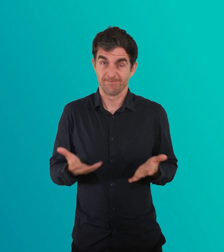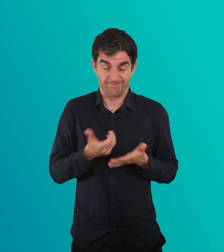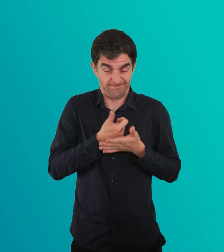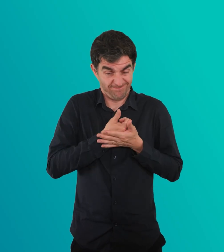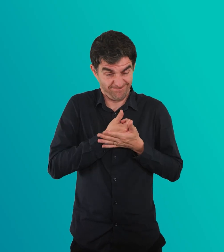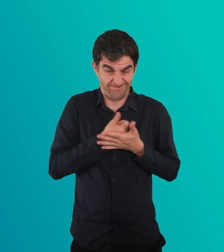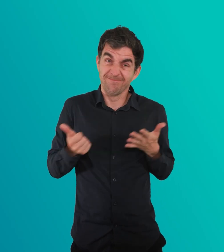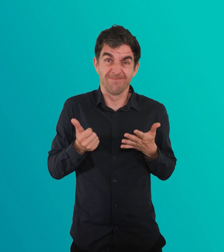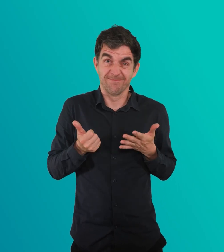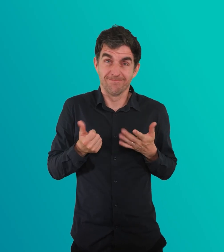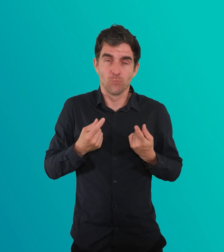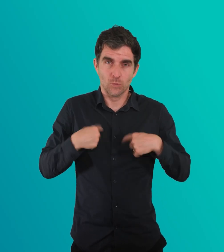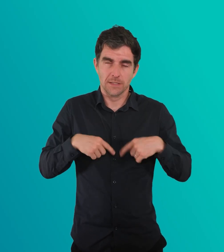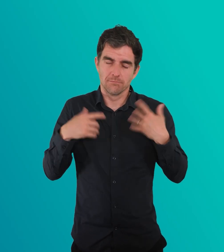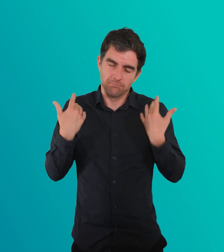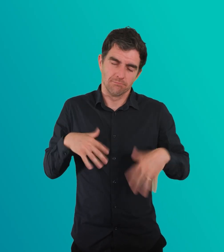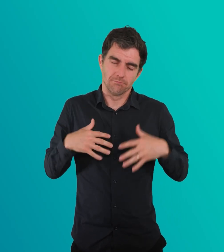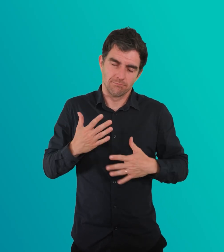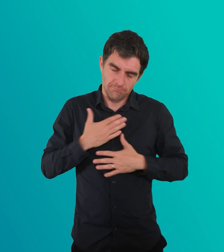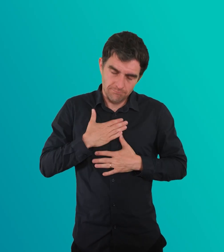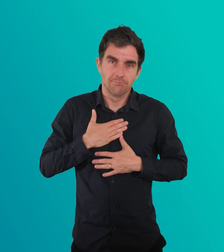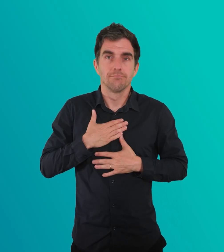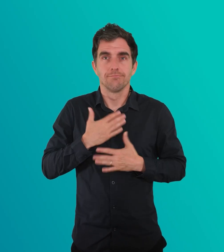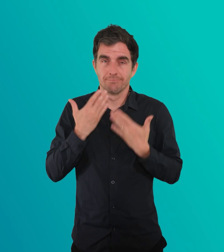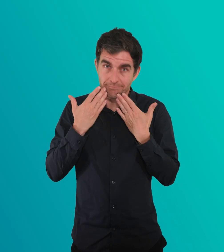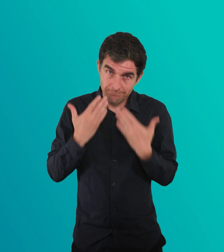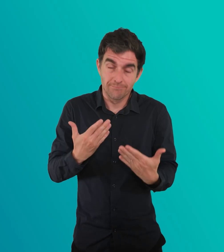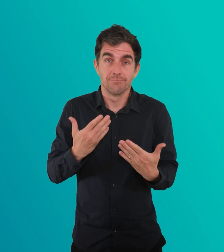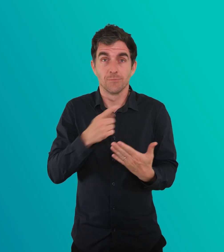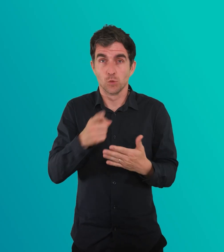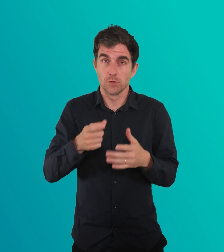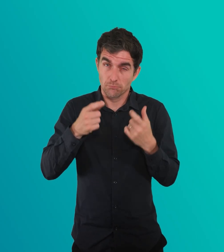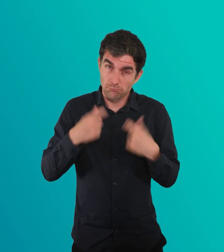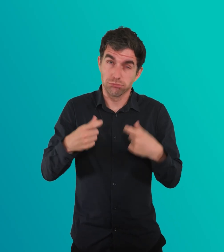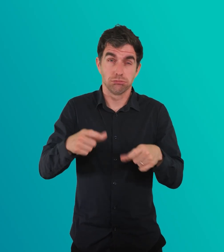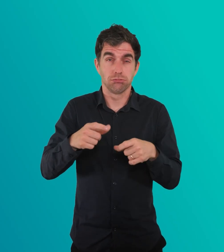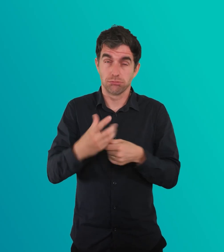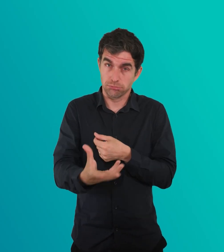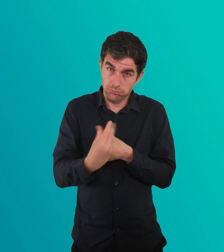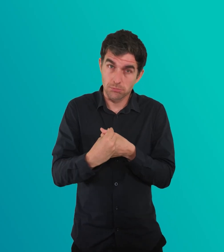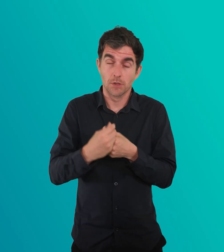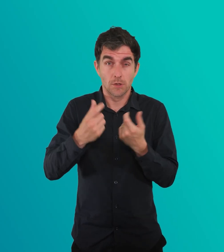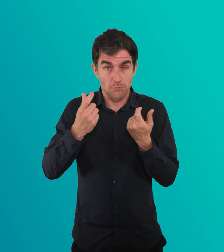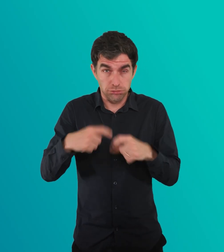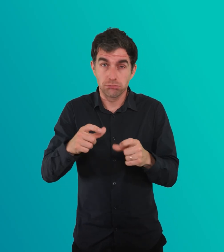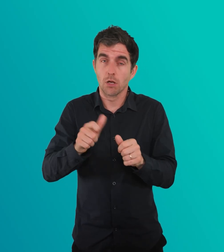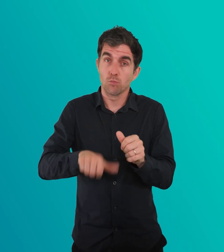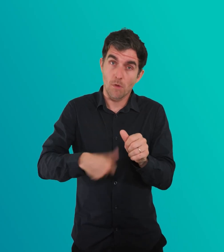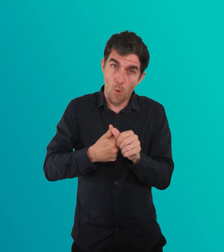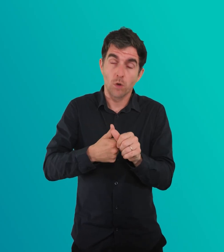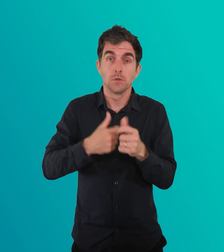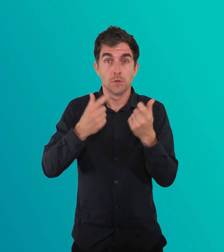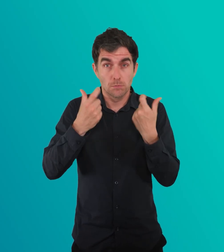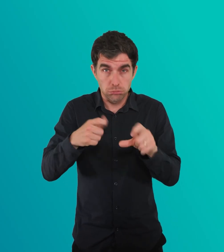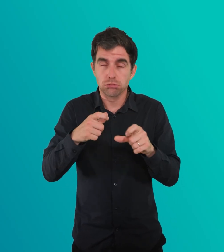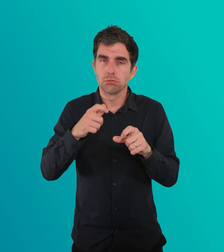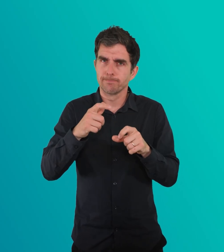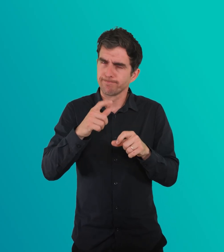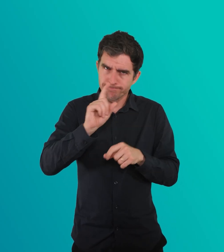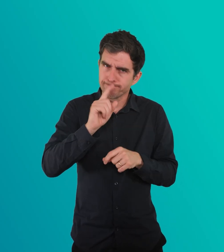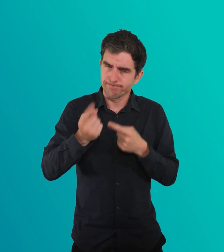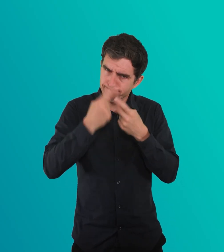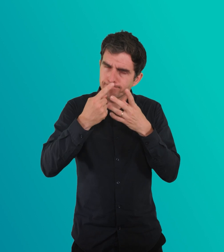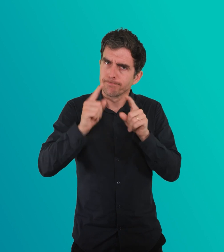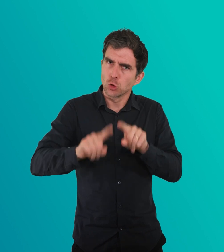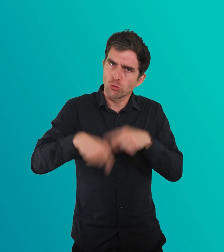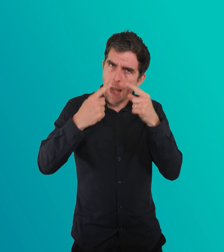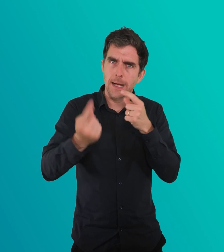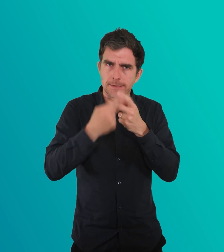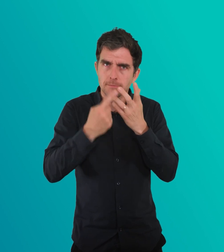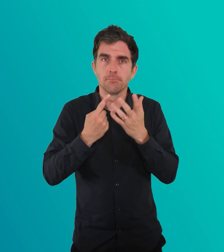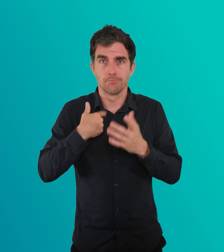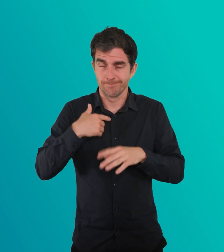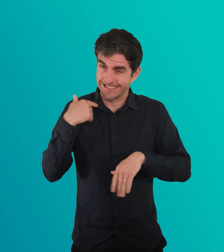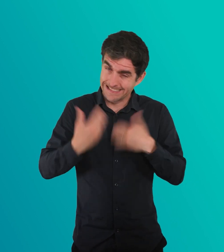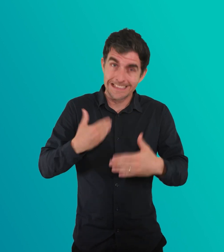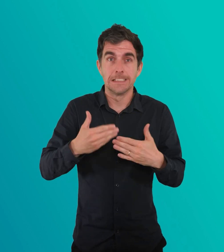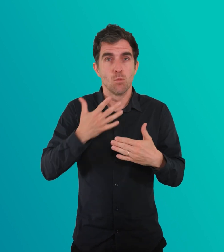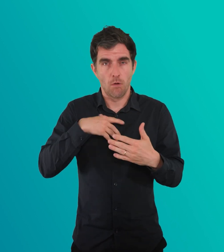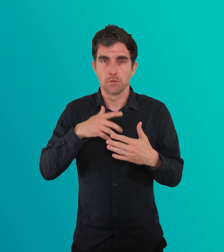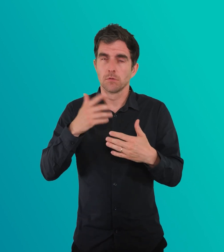As ever, we are deeply grateful for your continued engagement, support, and challenge,